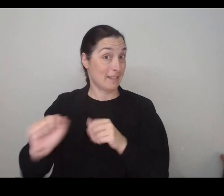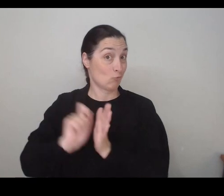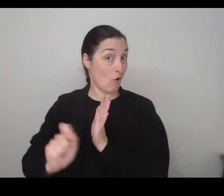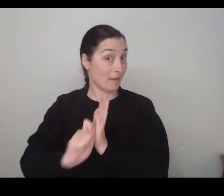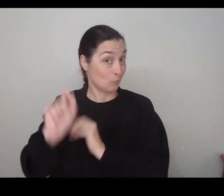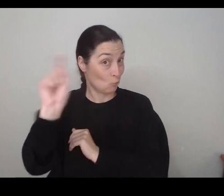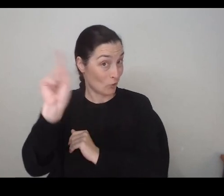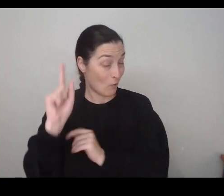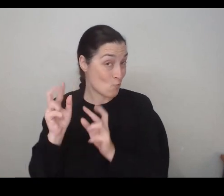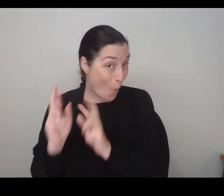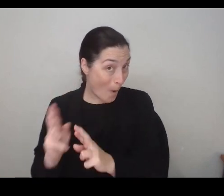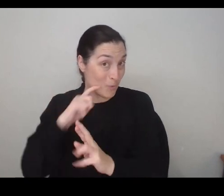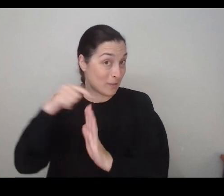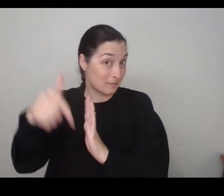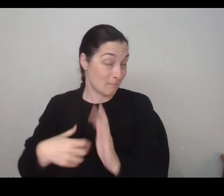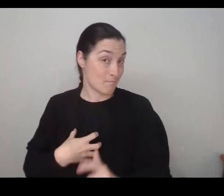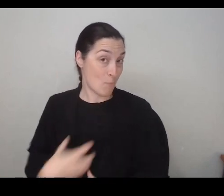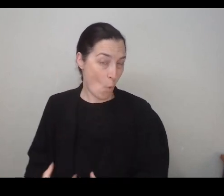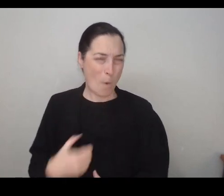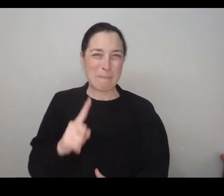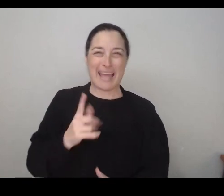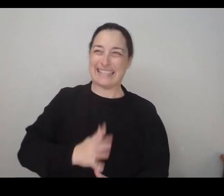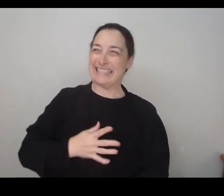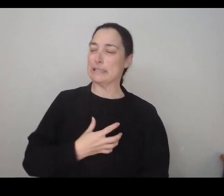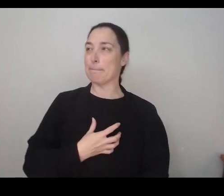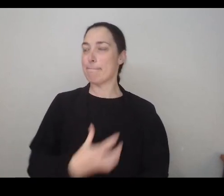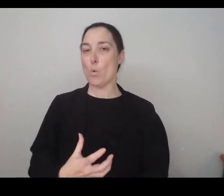But I mean, it needs more and more knowledge about it,